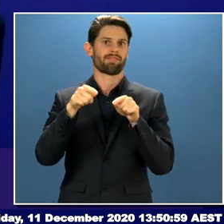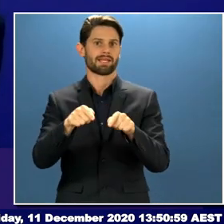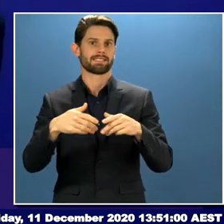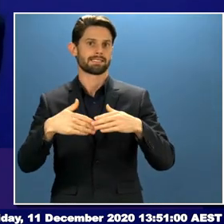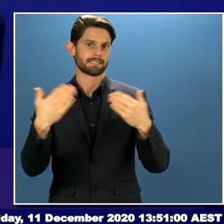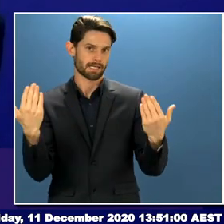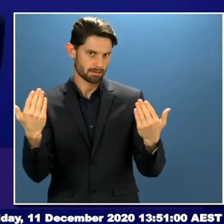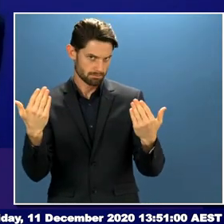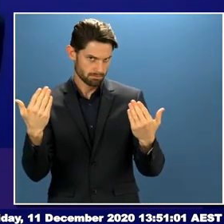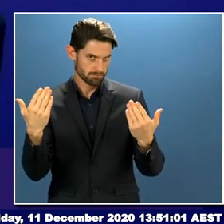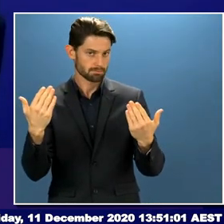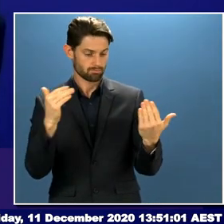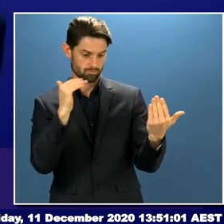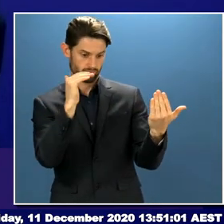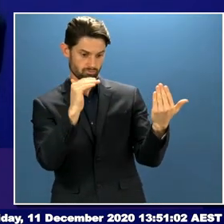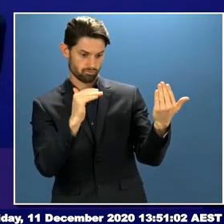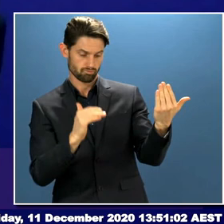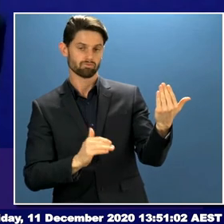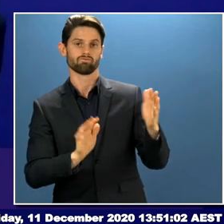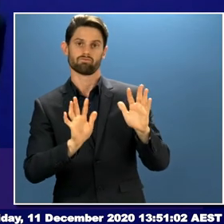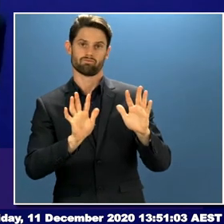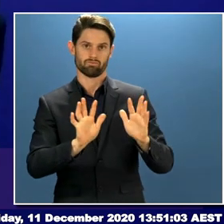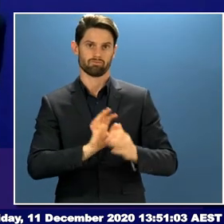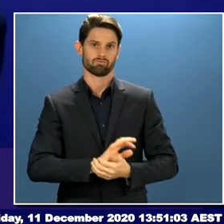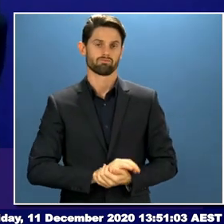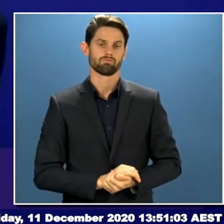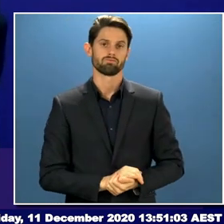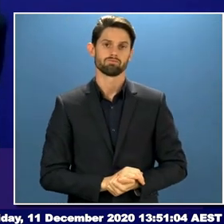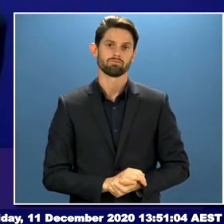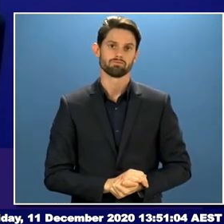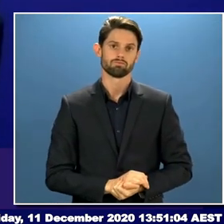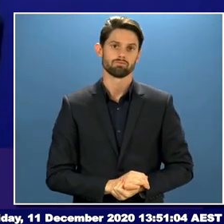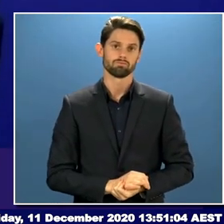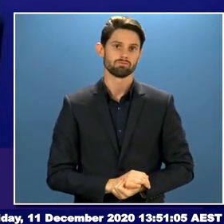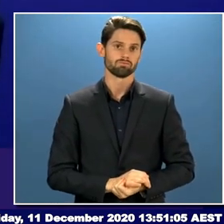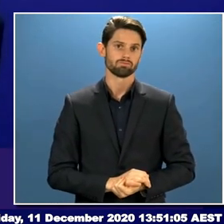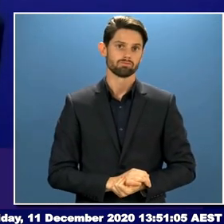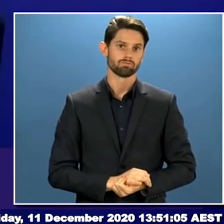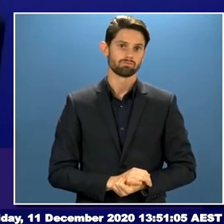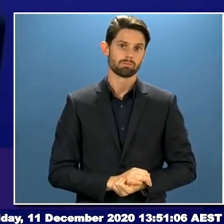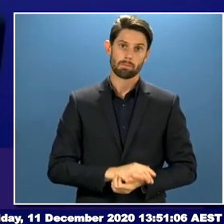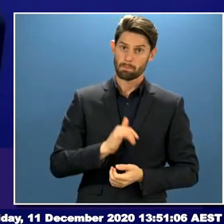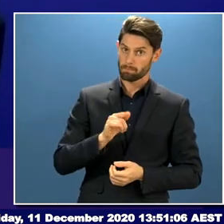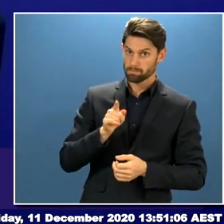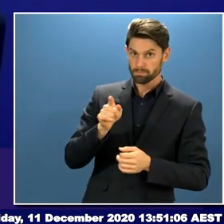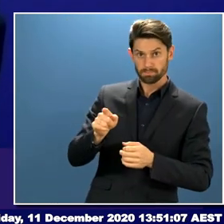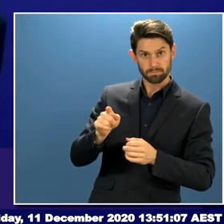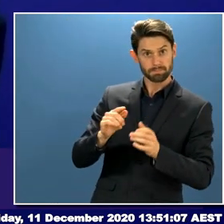Those directions can then be taken as having been made. Ms Eastman, perhaps you can remind us of what the hearing will be dealing with